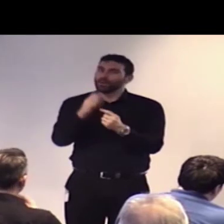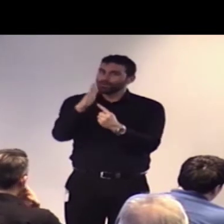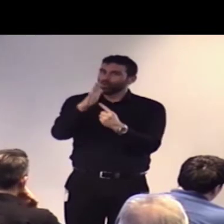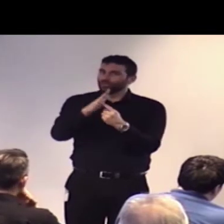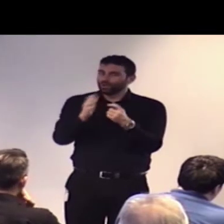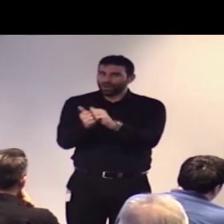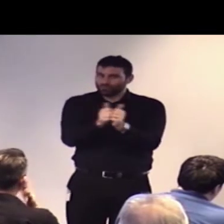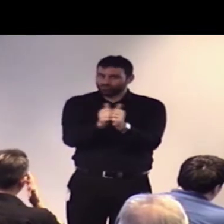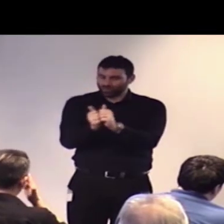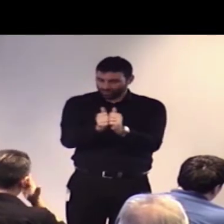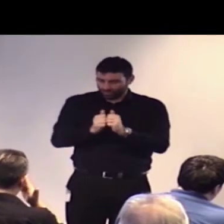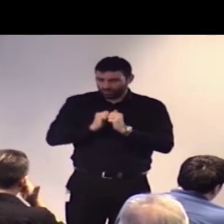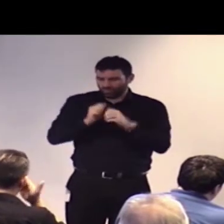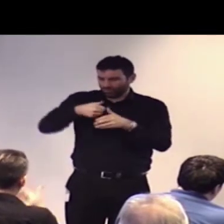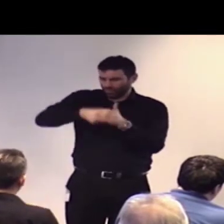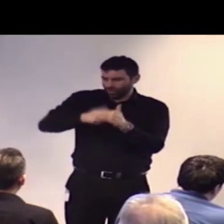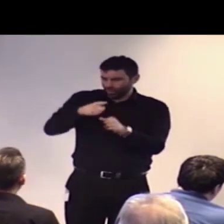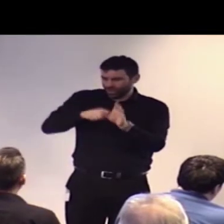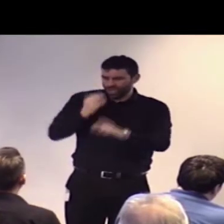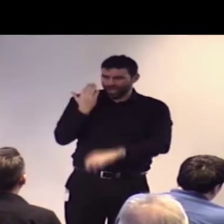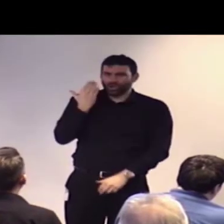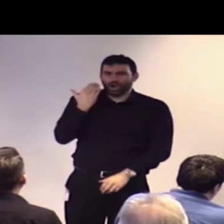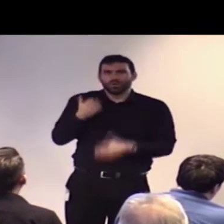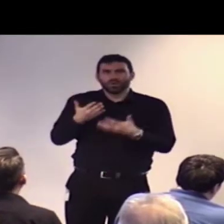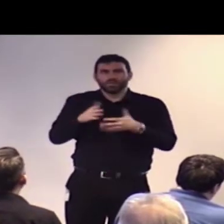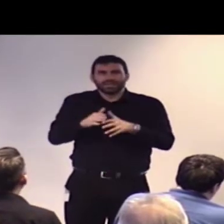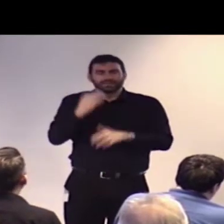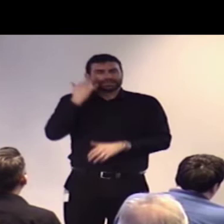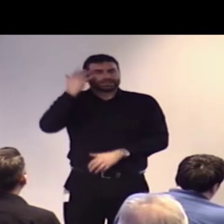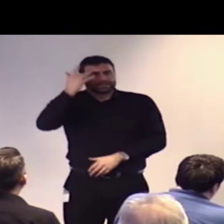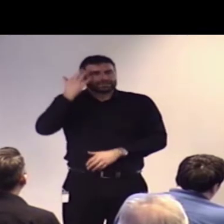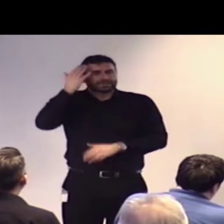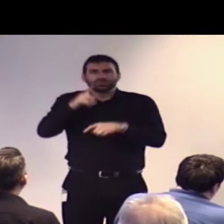We have made some amazing progress, I think, in thinking through the challenges, some of the opportunities we have got.